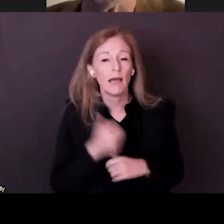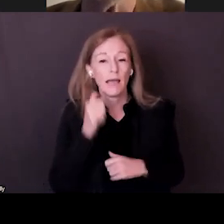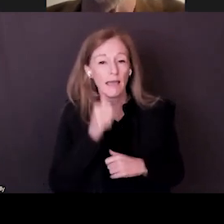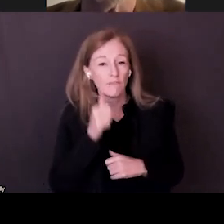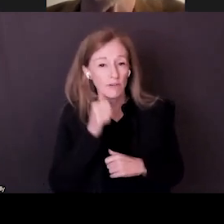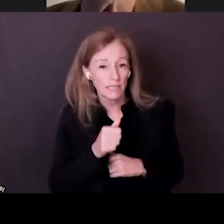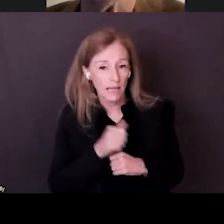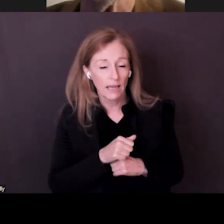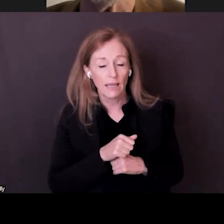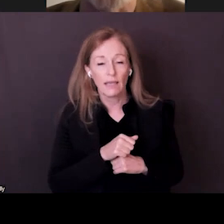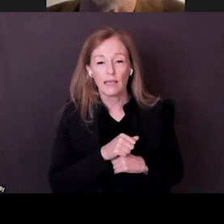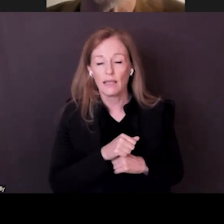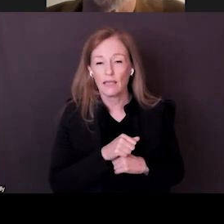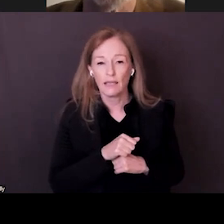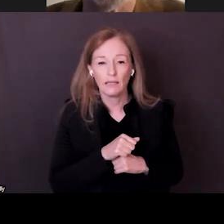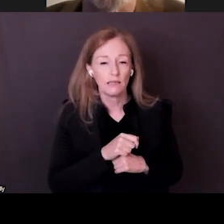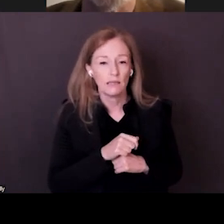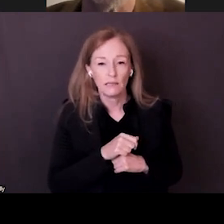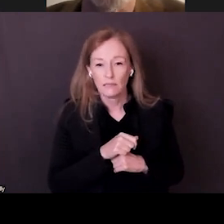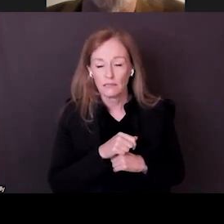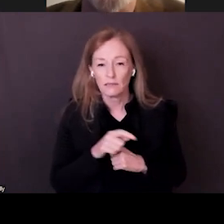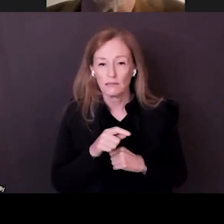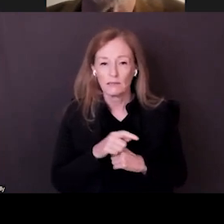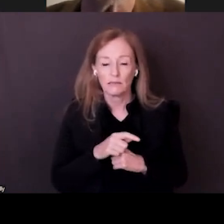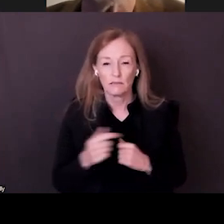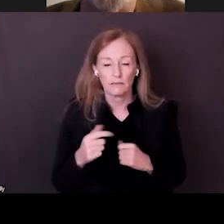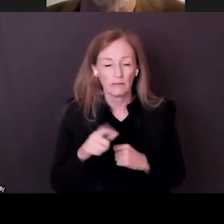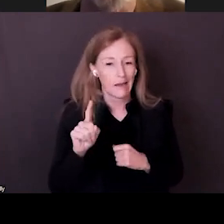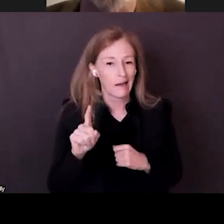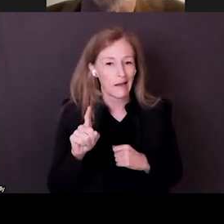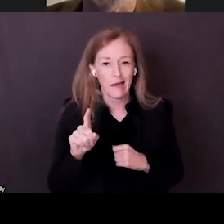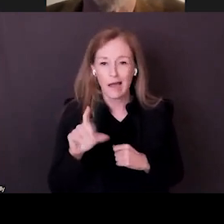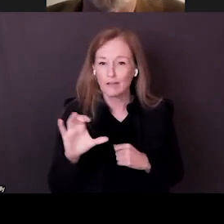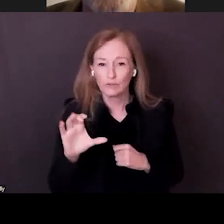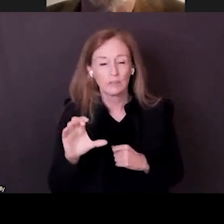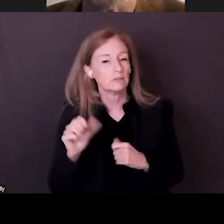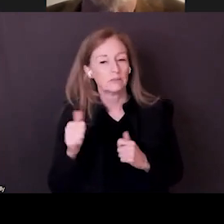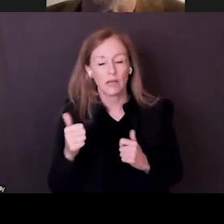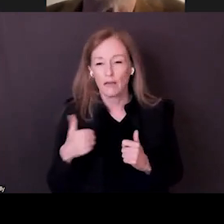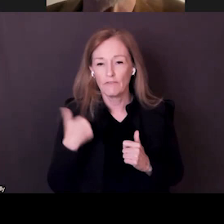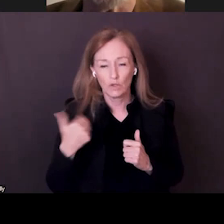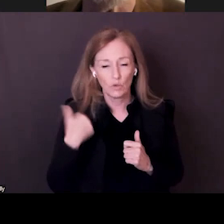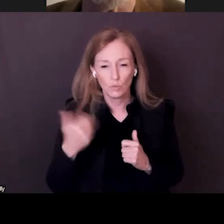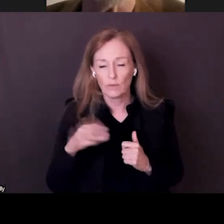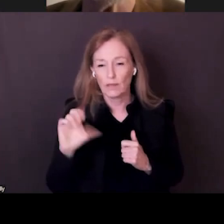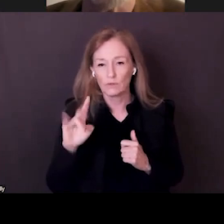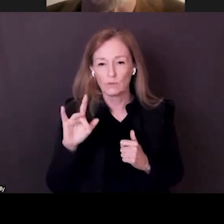OF CORRECTLY SUICIDAL YOUTH AGED 10 TO 24 WERE ACCESSING THE CHAT